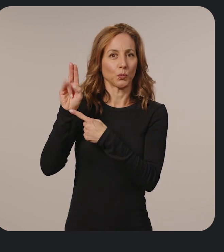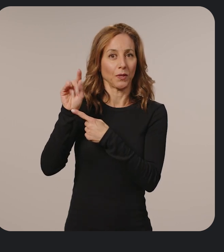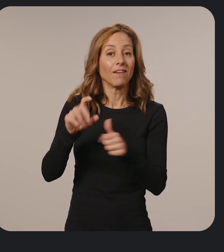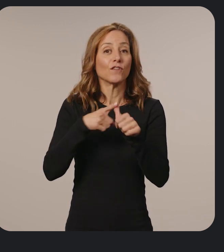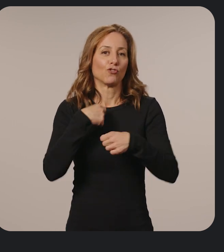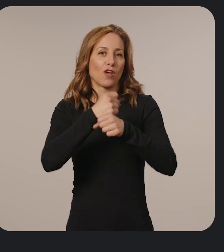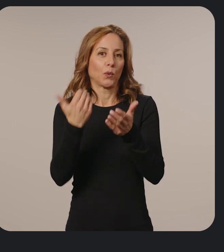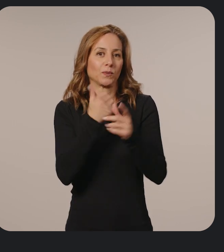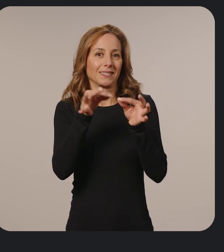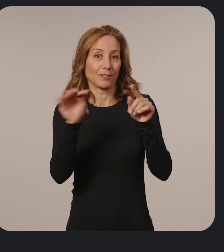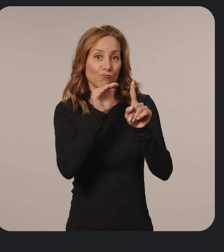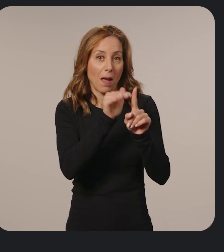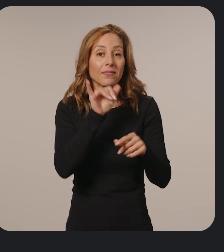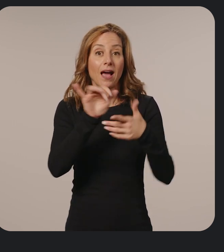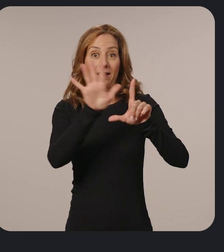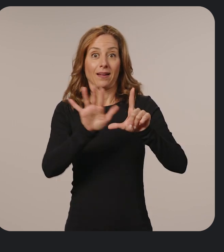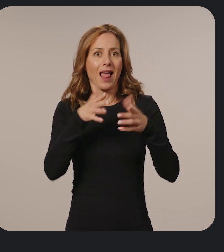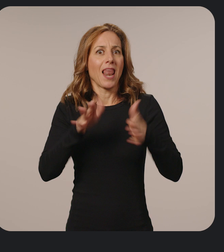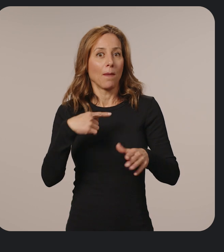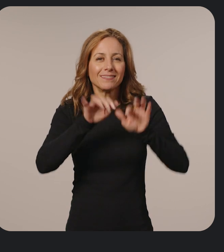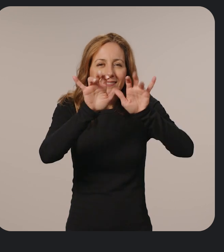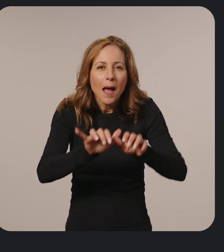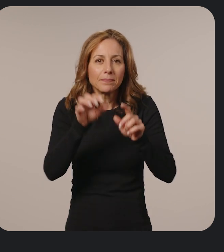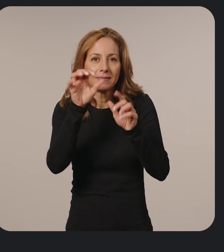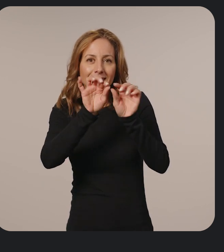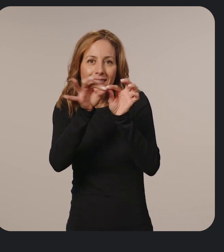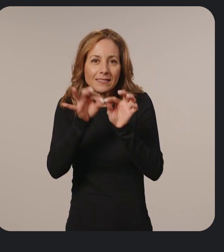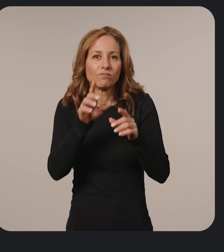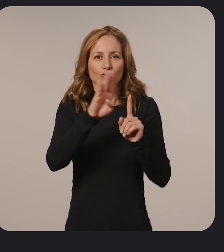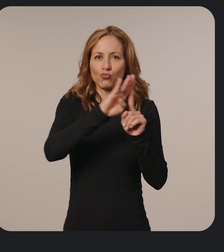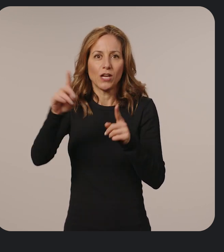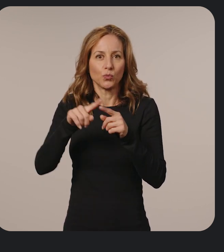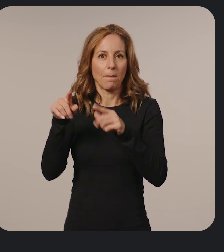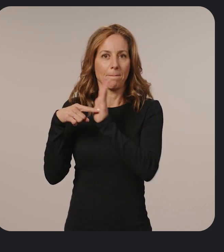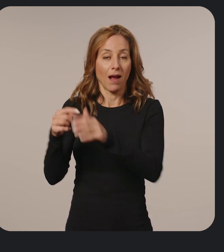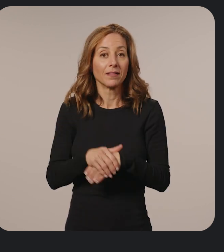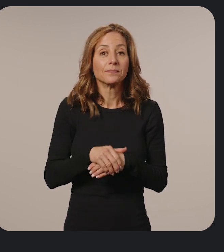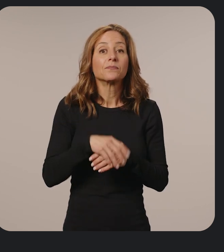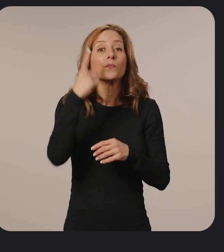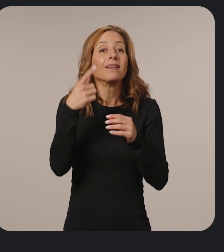This interface lets me type text that gets sent directly to the underlying model. One effective way to build with LMs is to instruct them.